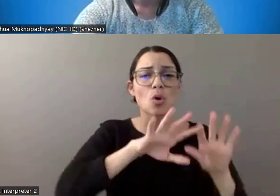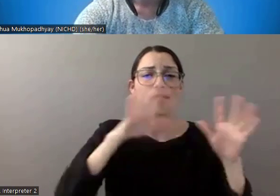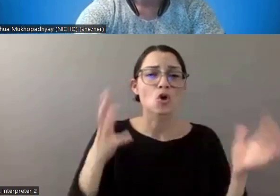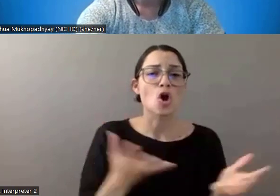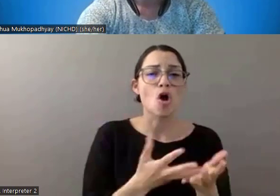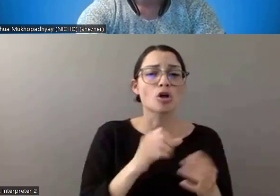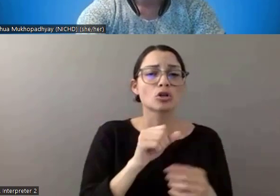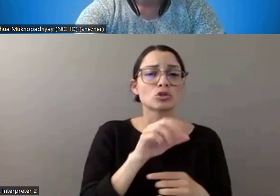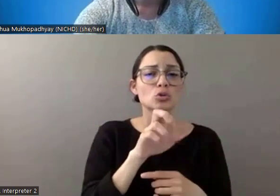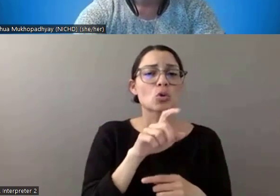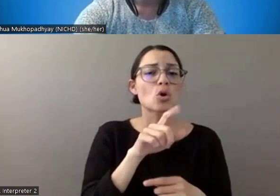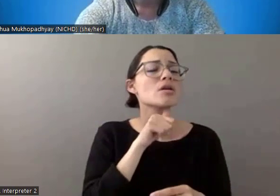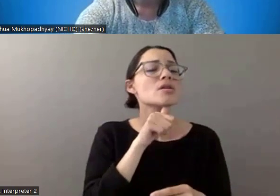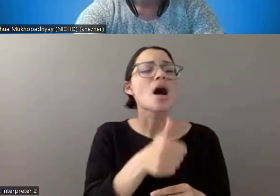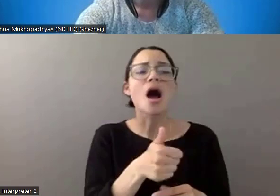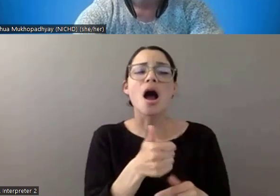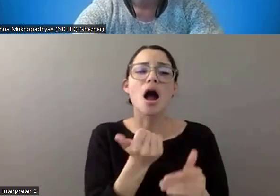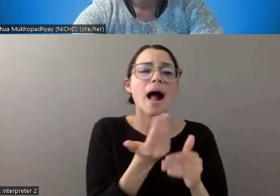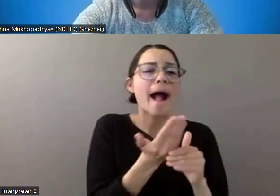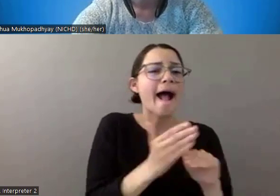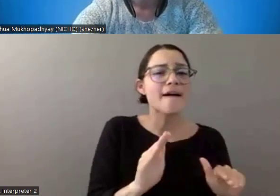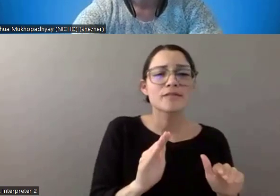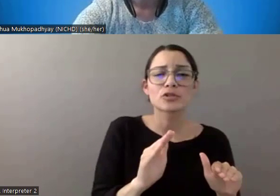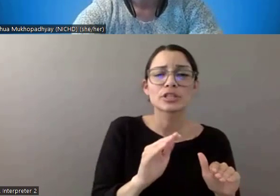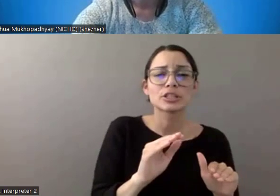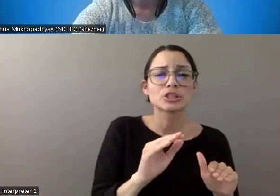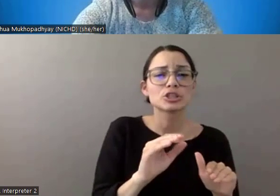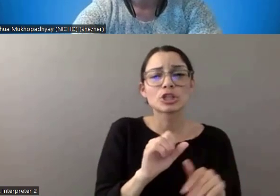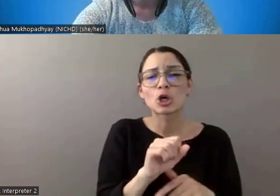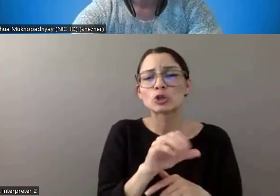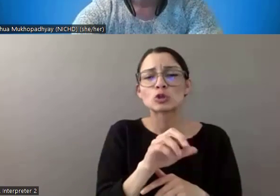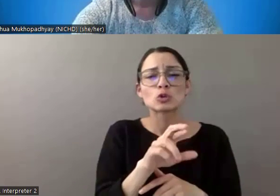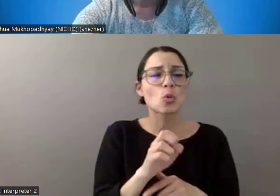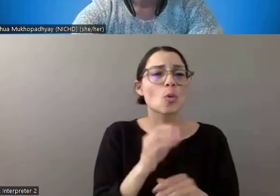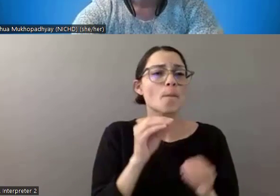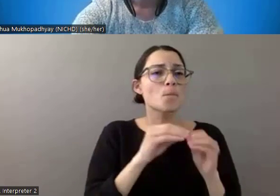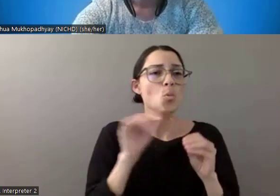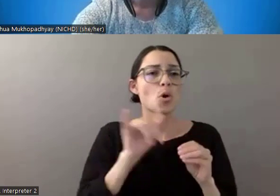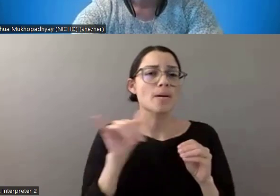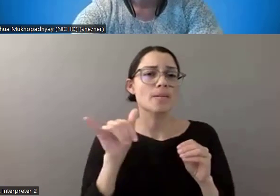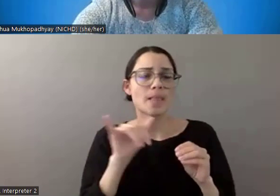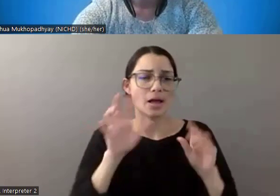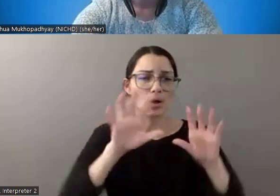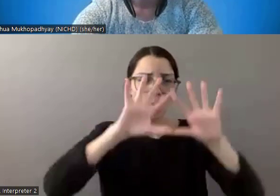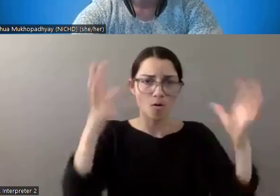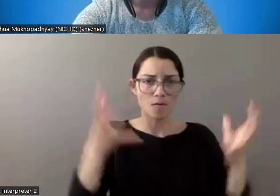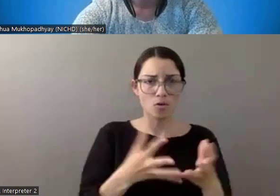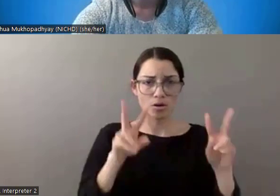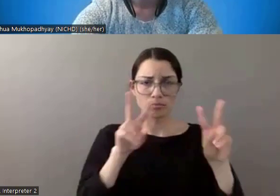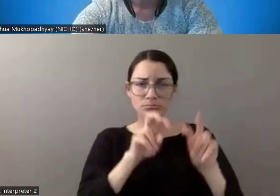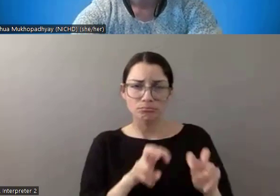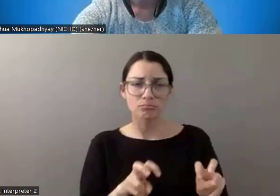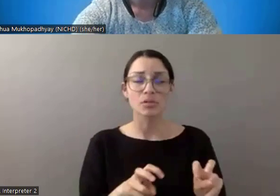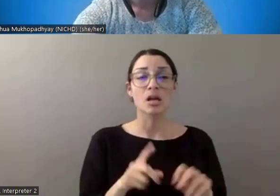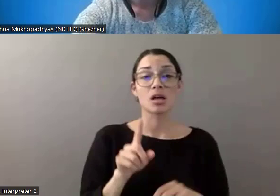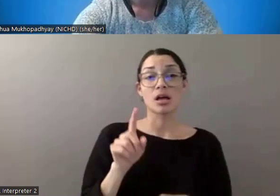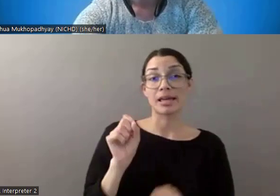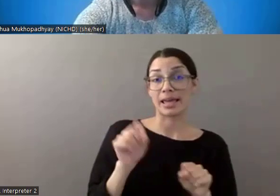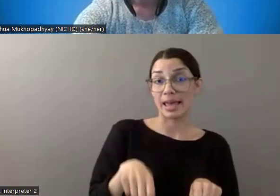but rather, this is an overall assessment of the likelihood of the project to make an important scientific contribution